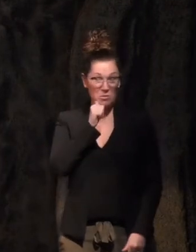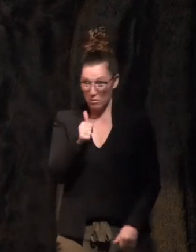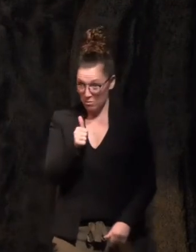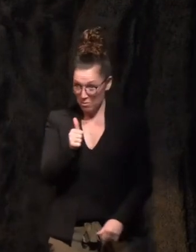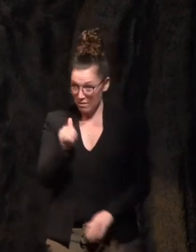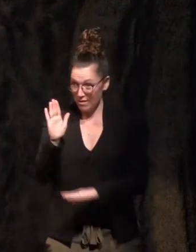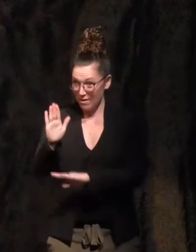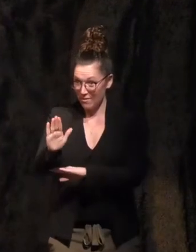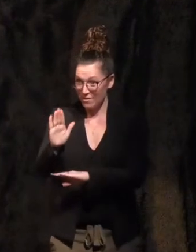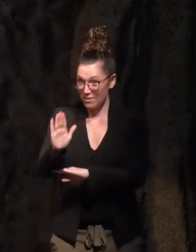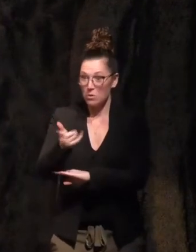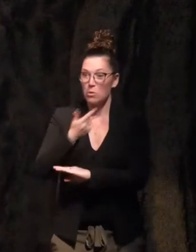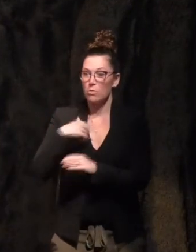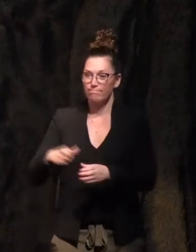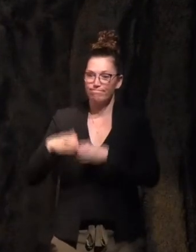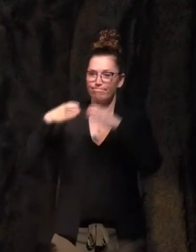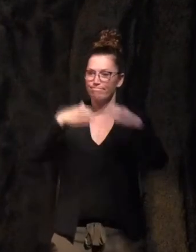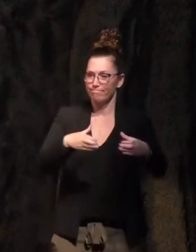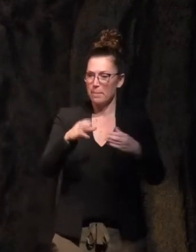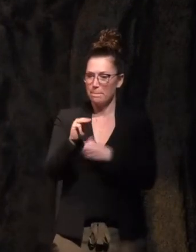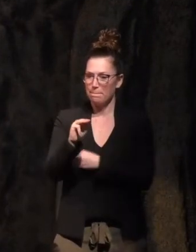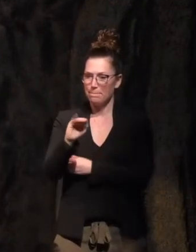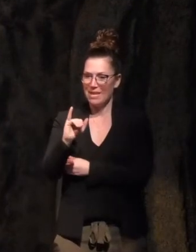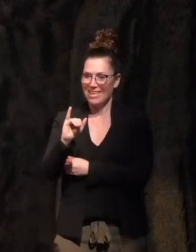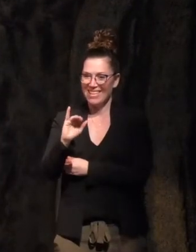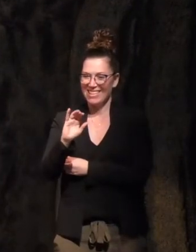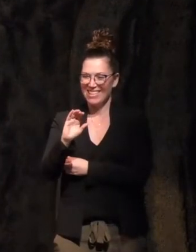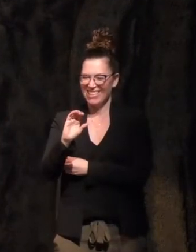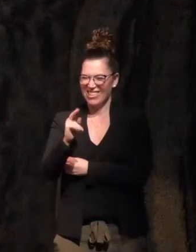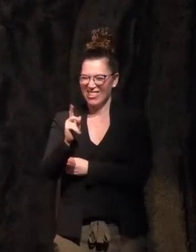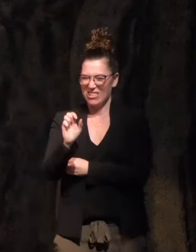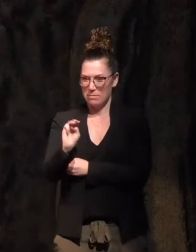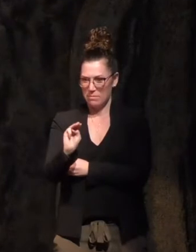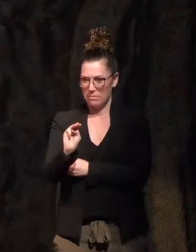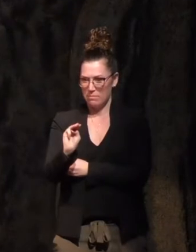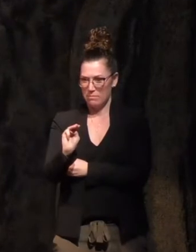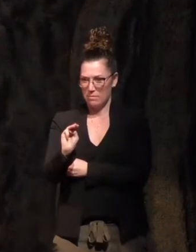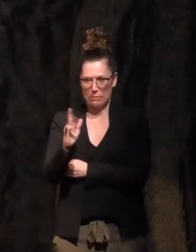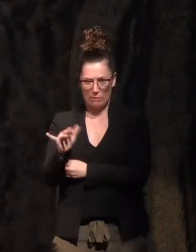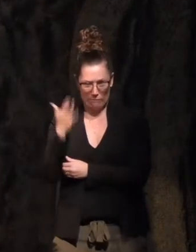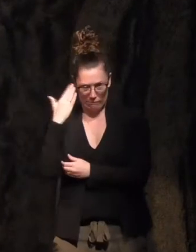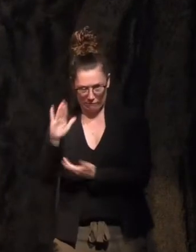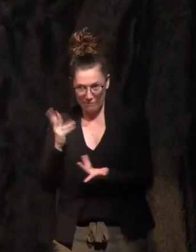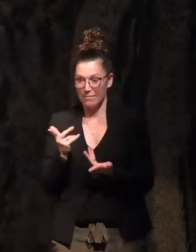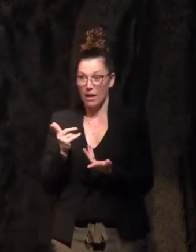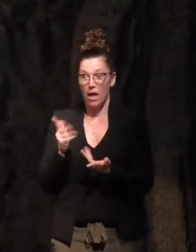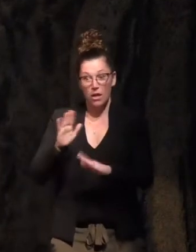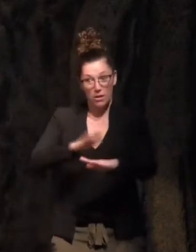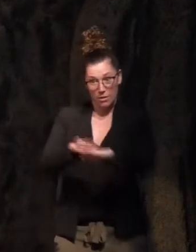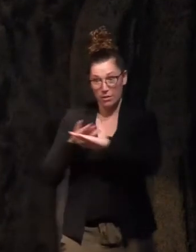we're going to Meacham. Meacham is about an hour bus ride so just to prepare you now, tomorrow we're all gonna get on buses